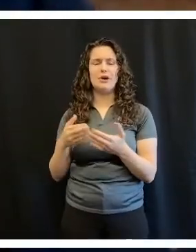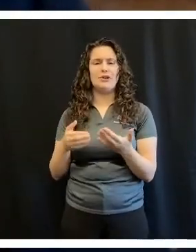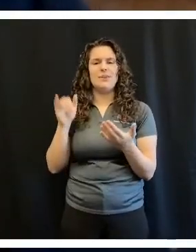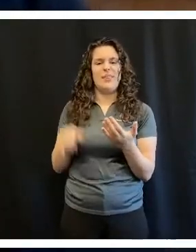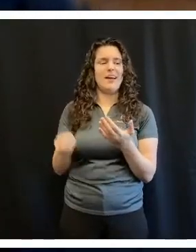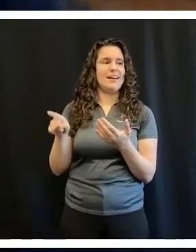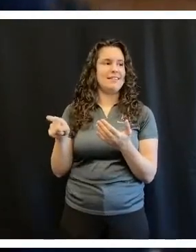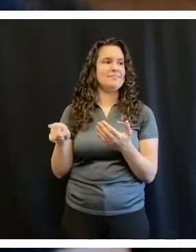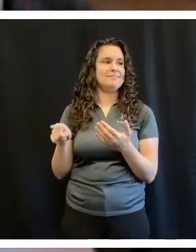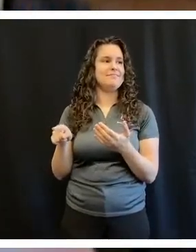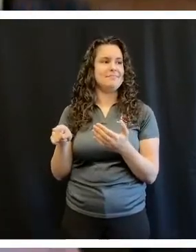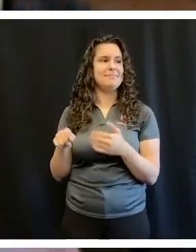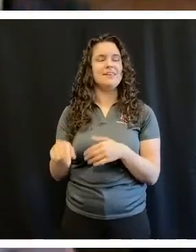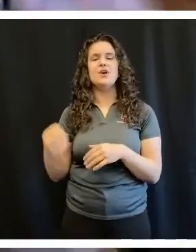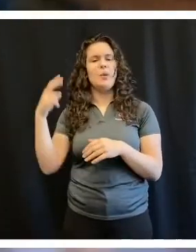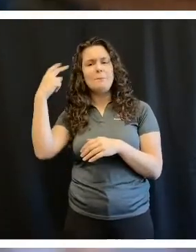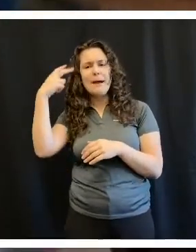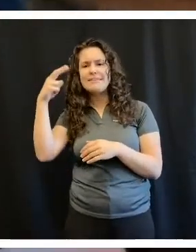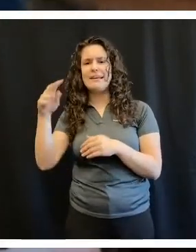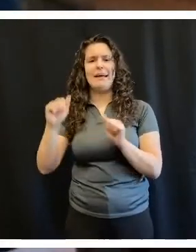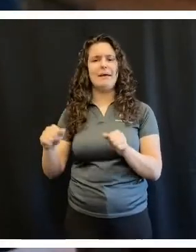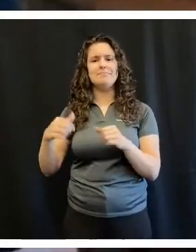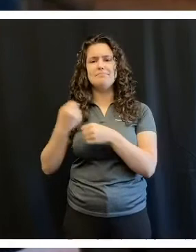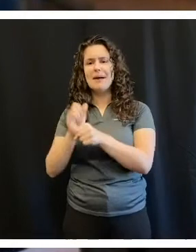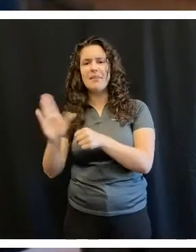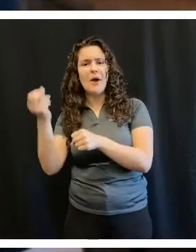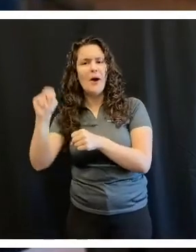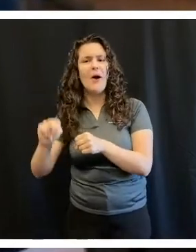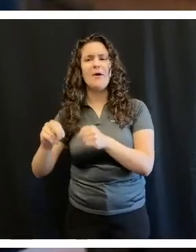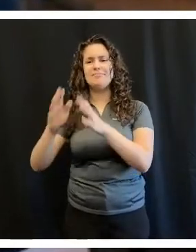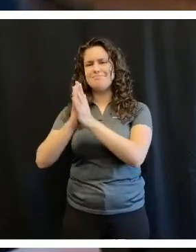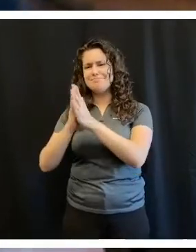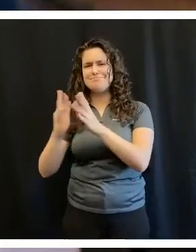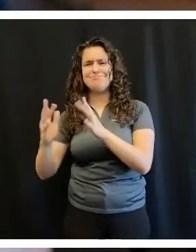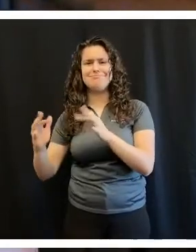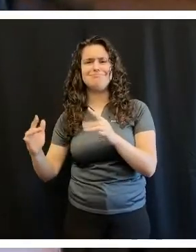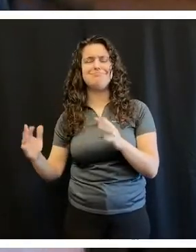of music genre that's out there. I think the students would love to have that type of opportunity.